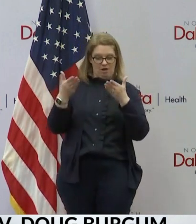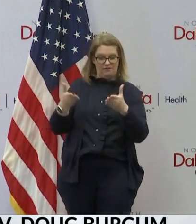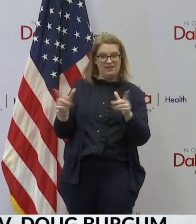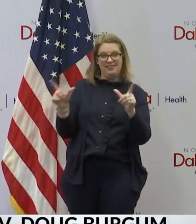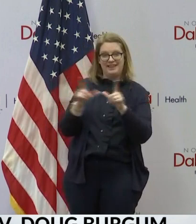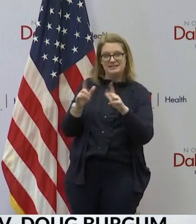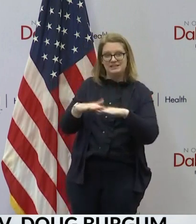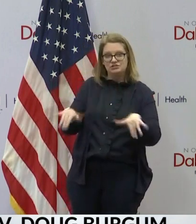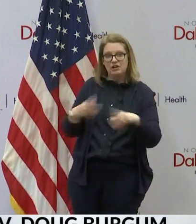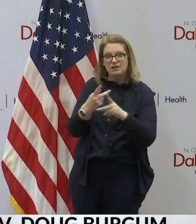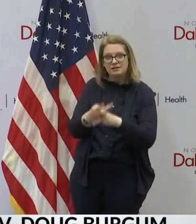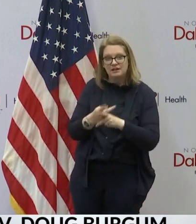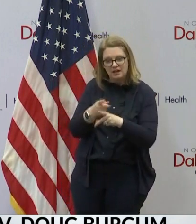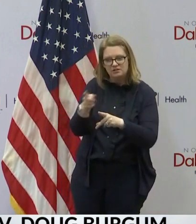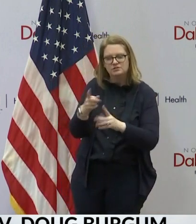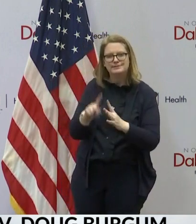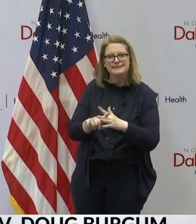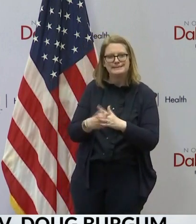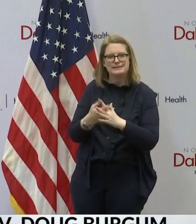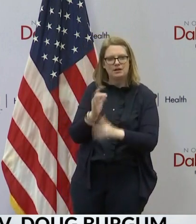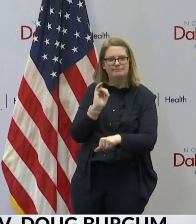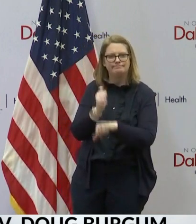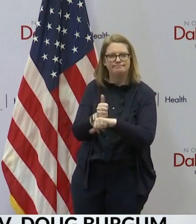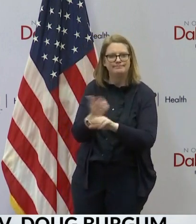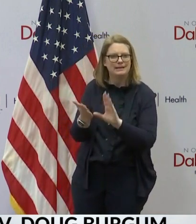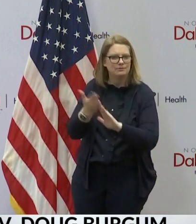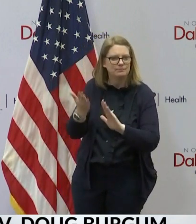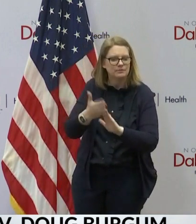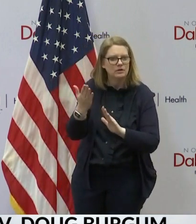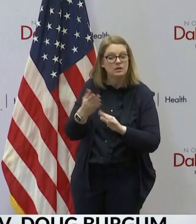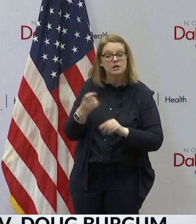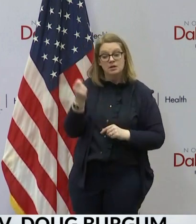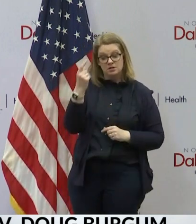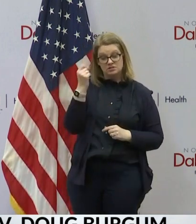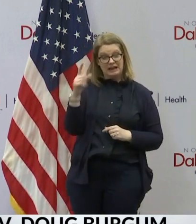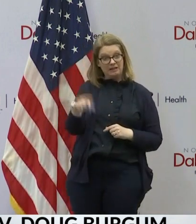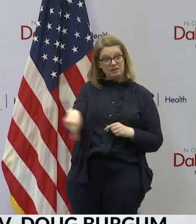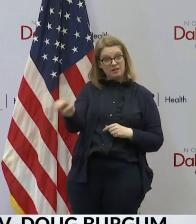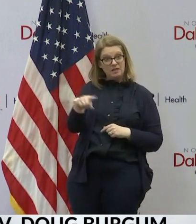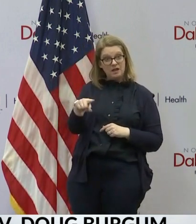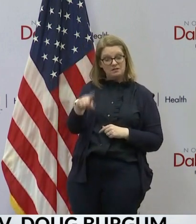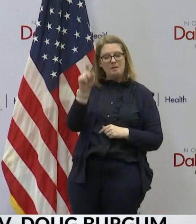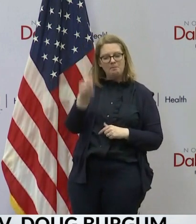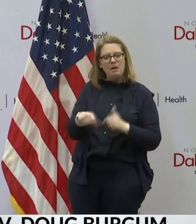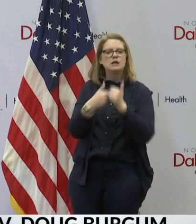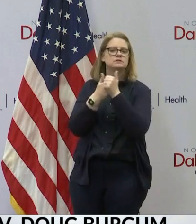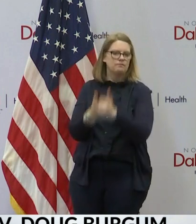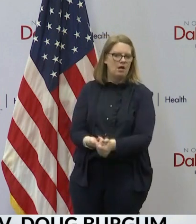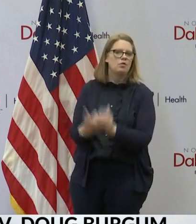ABOUT STARTING JUNE 1, WE'LL ALLOW DOZENS OF CHILD CARE PROGRAMS, OFFERING CHILD CARE